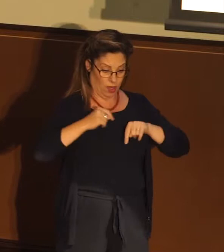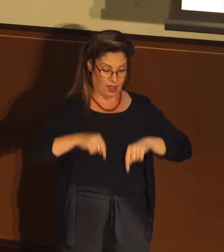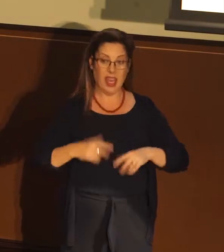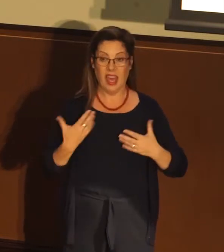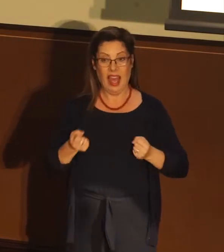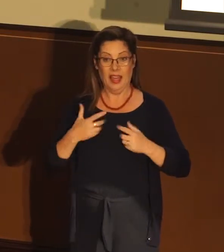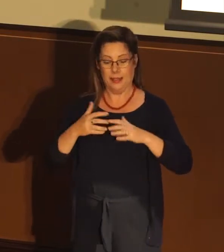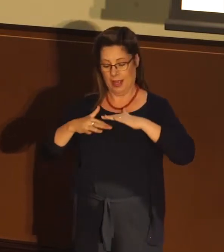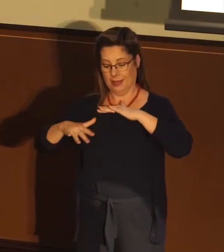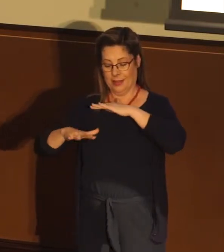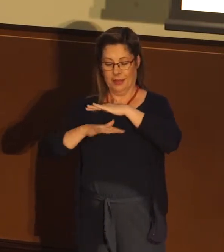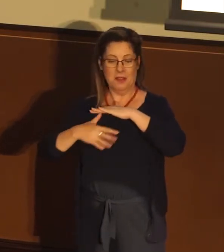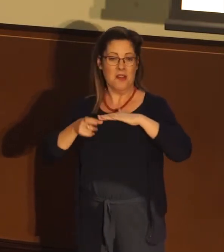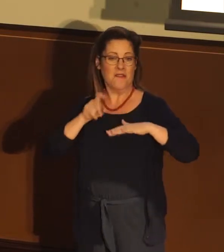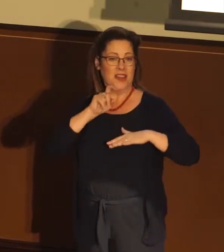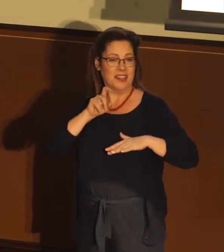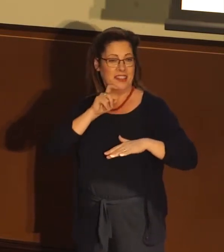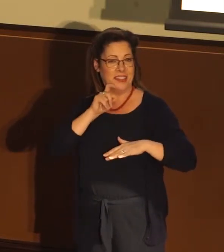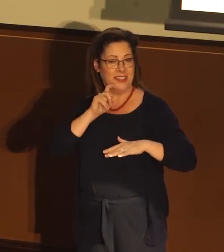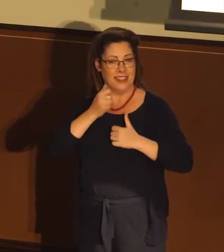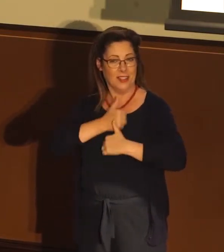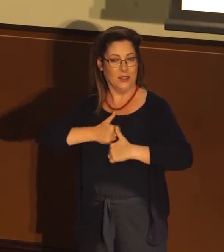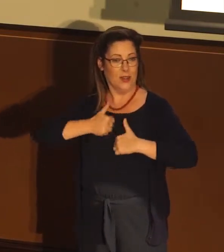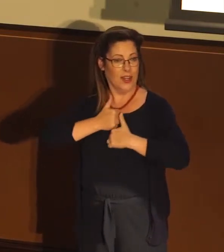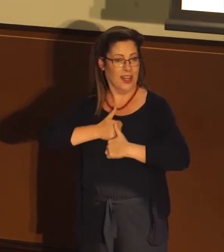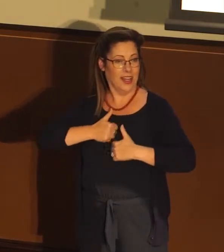And it underpins... everything that underpins it is around integrity,